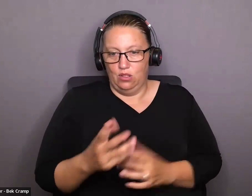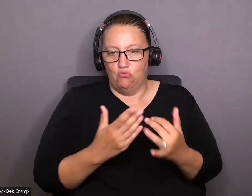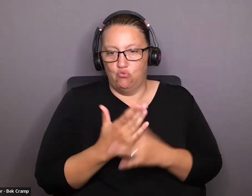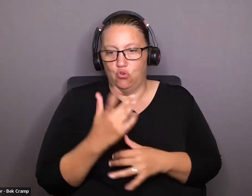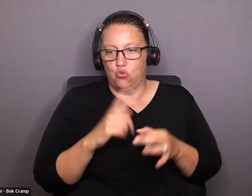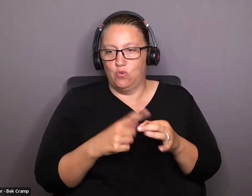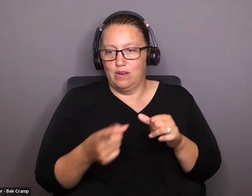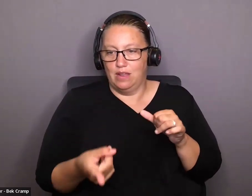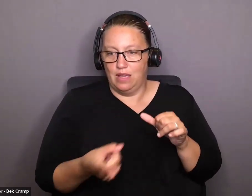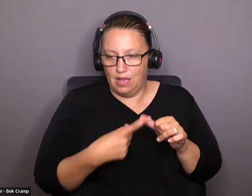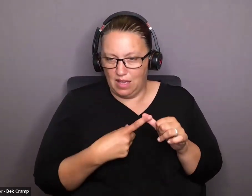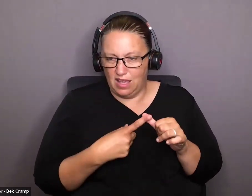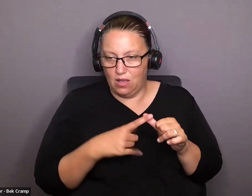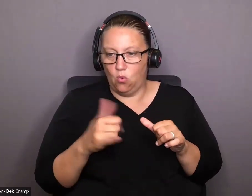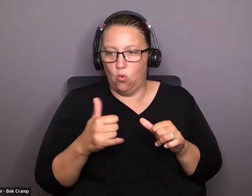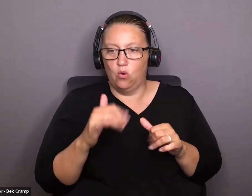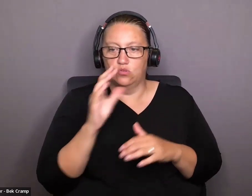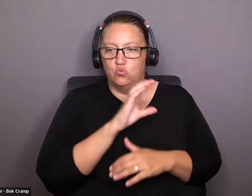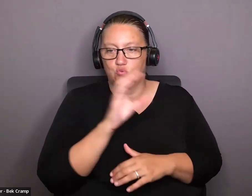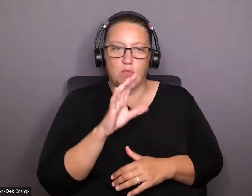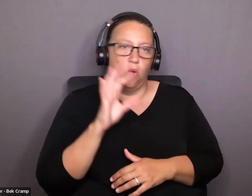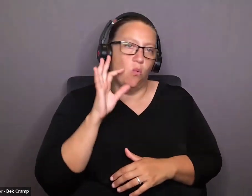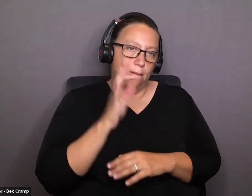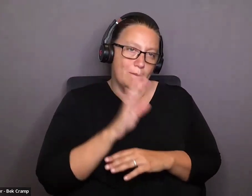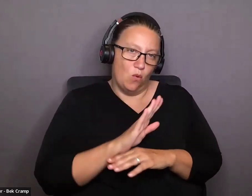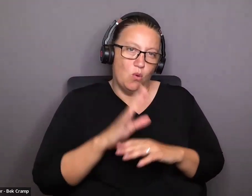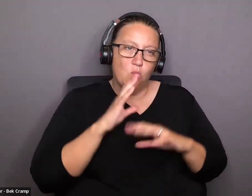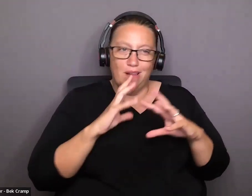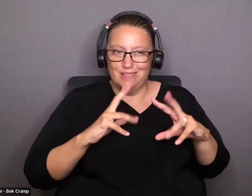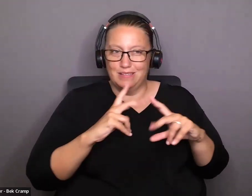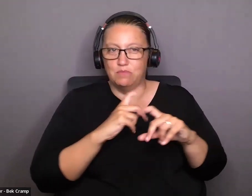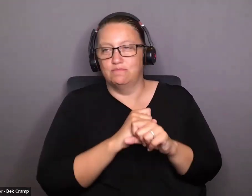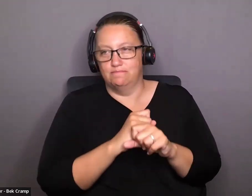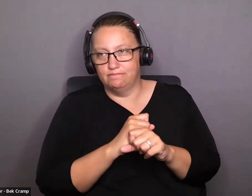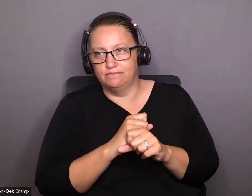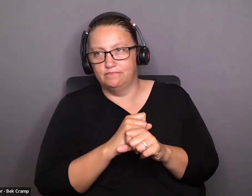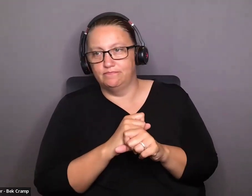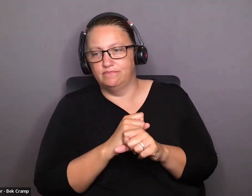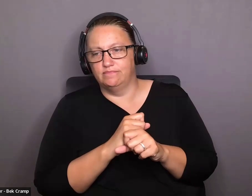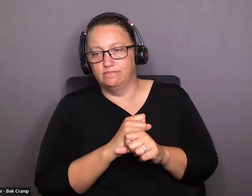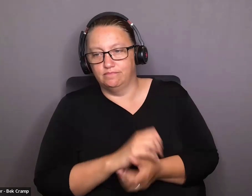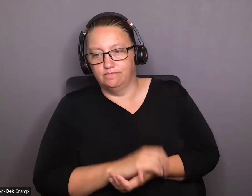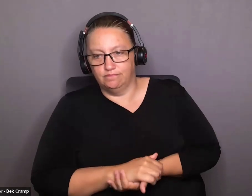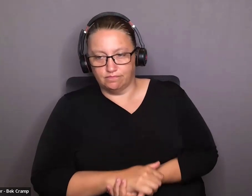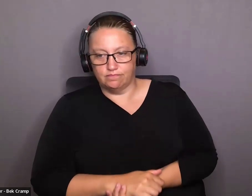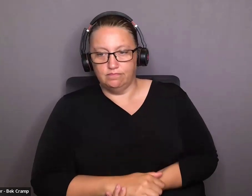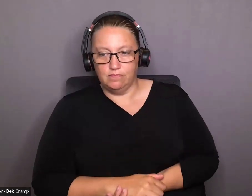Or the Zoom whiteboard and we'll summarise these and consider these as ideas as part of